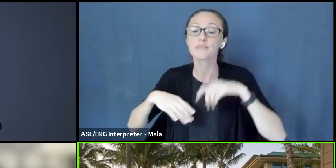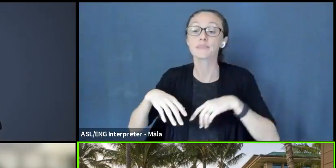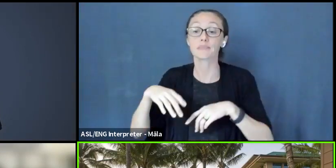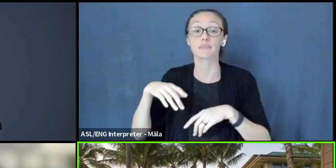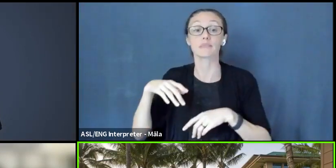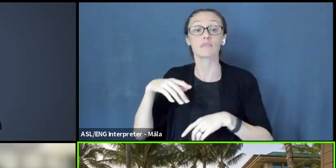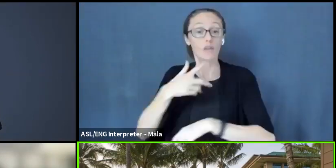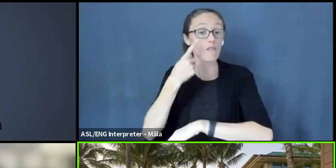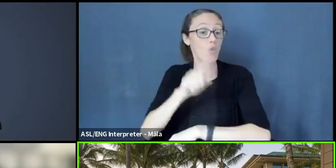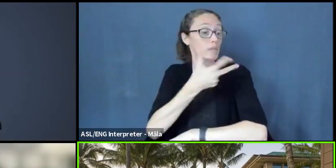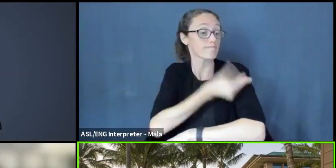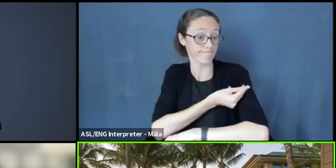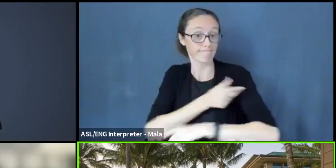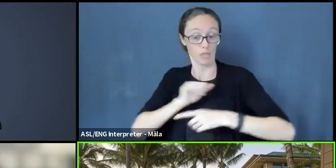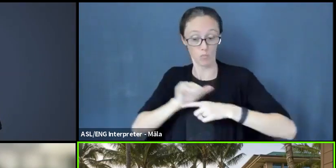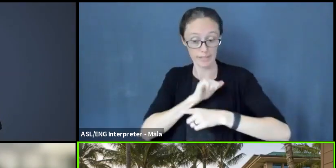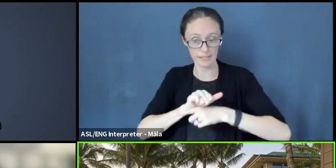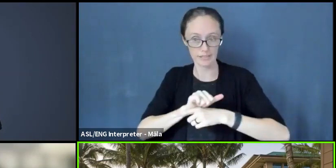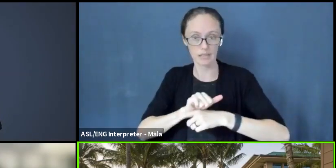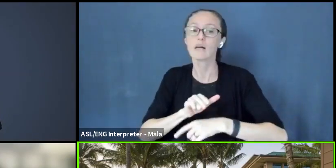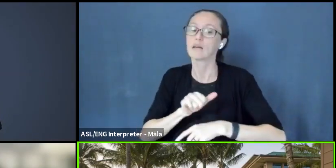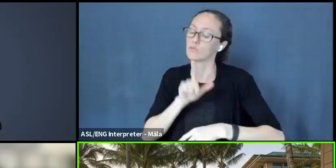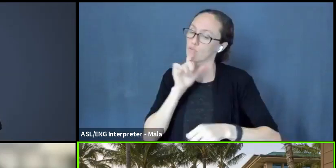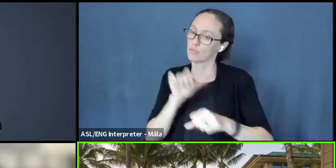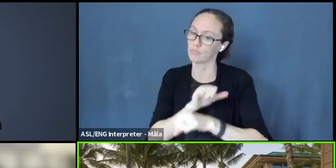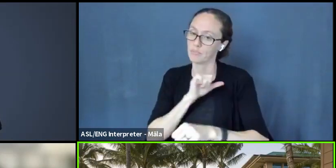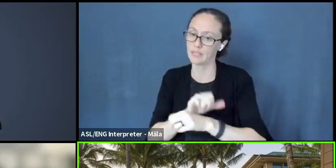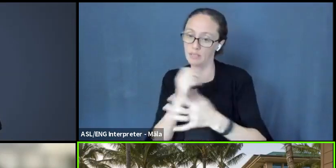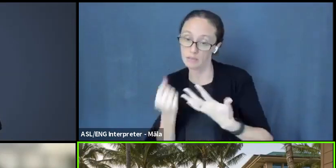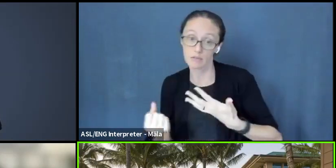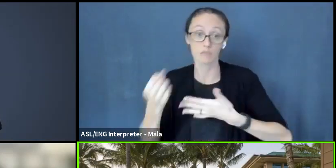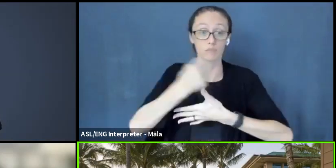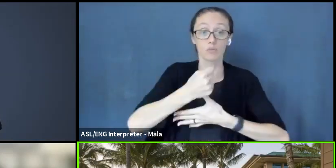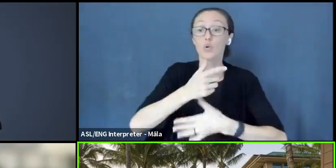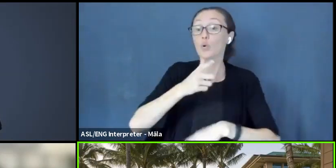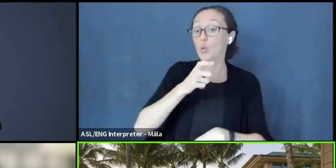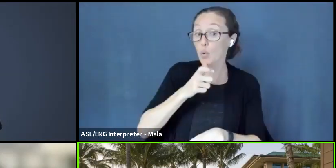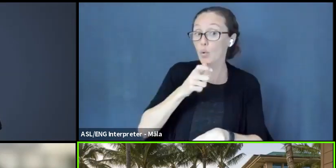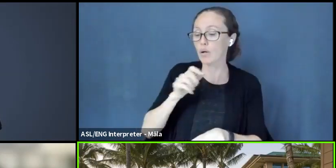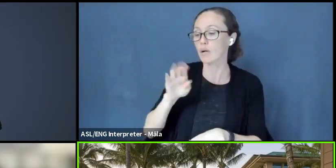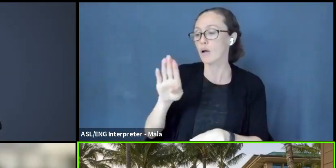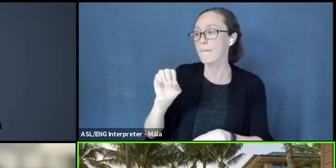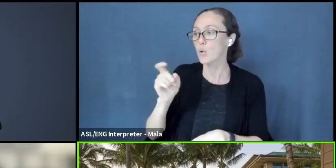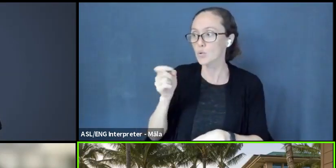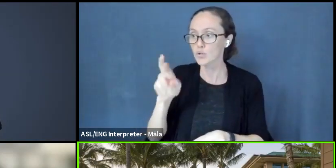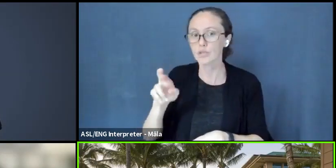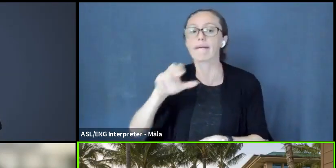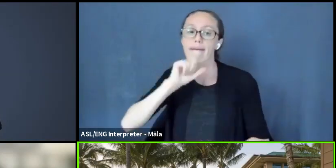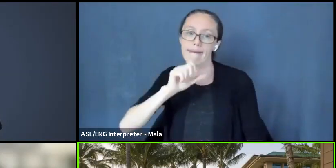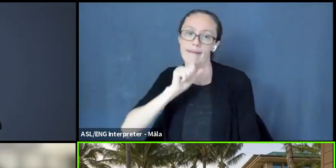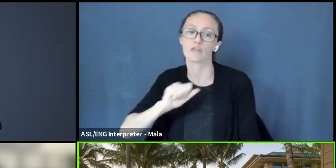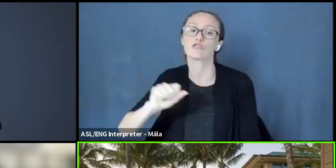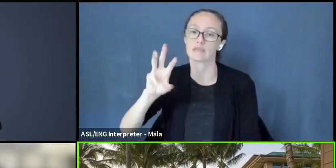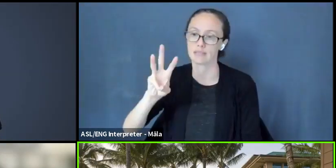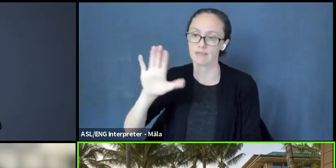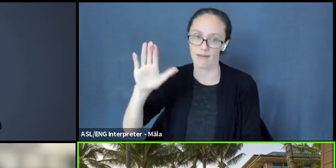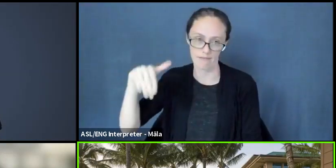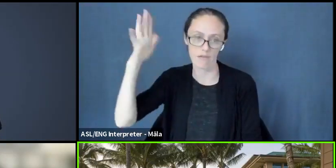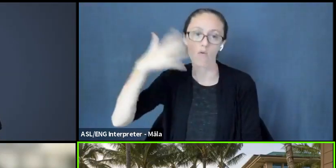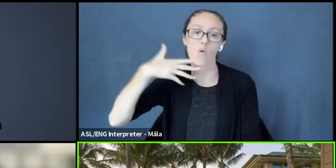practice, really prioritized boosters be given for those 65 and above and in longterm care